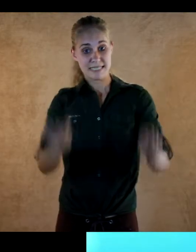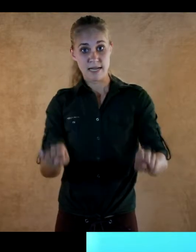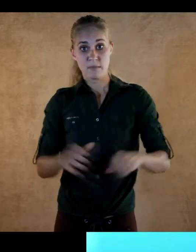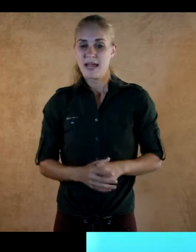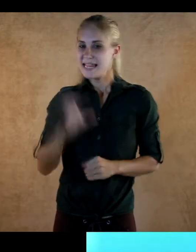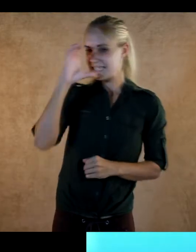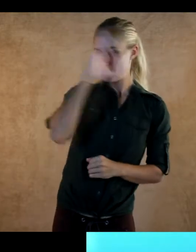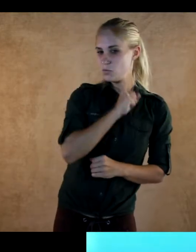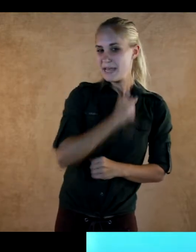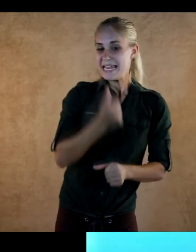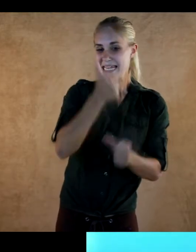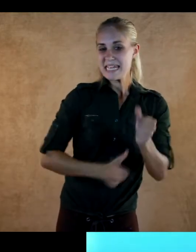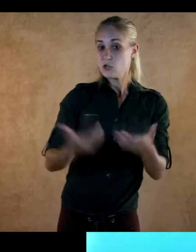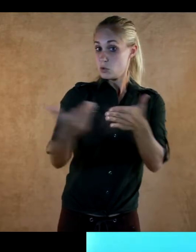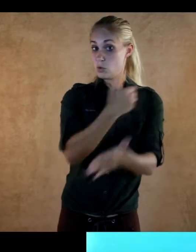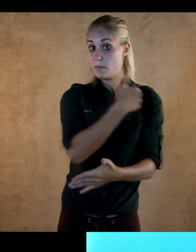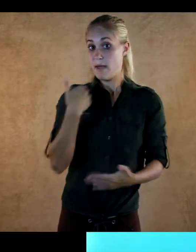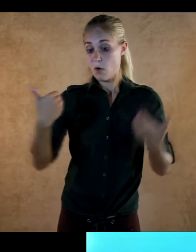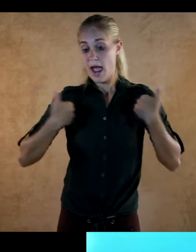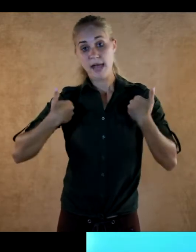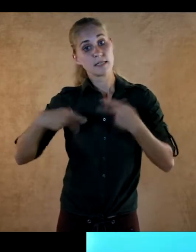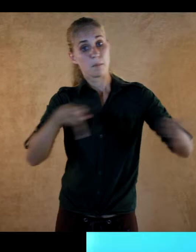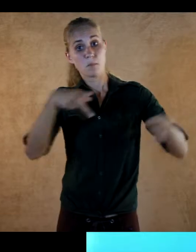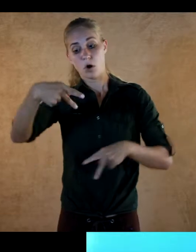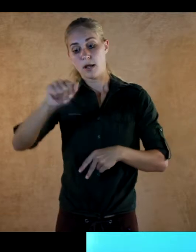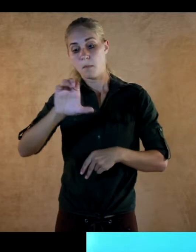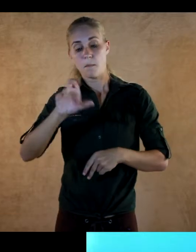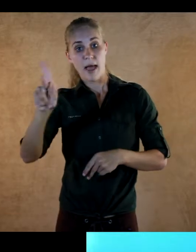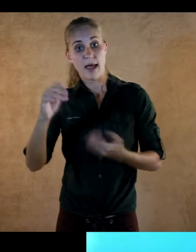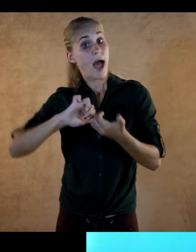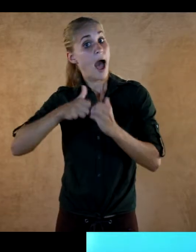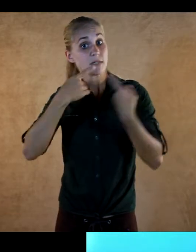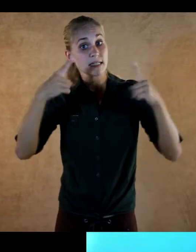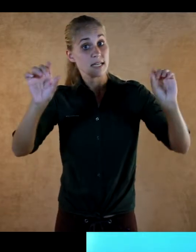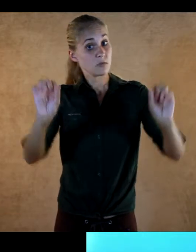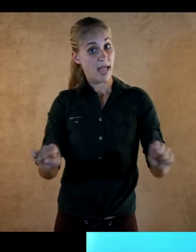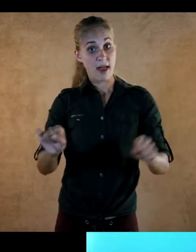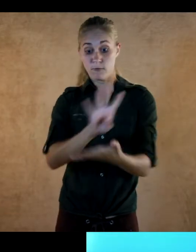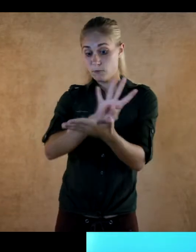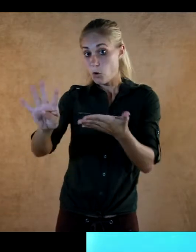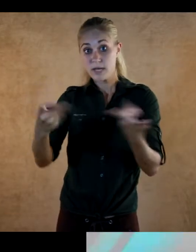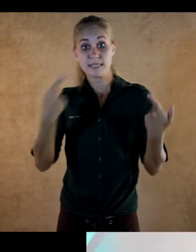Let's assume each new member starts with the Yoli Party Pack. Here's how you can be successful in just FOUR weeks.